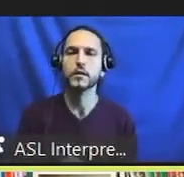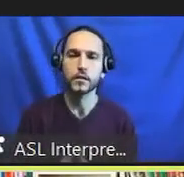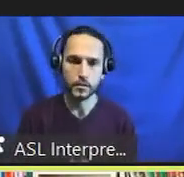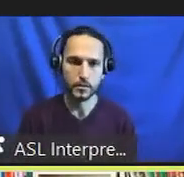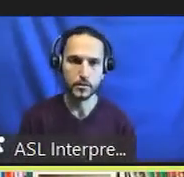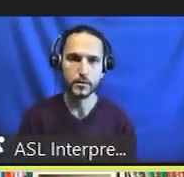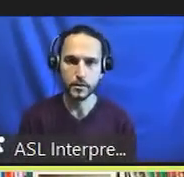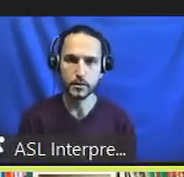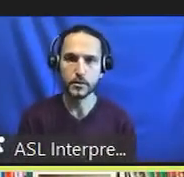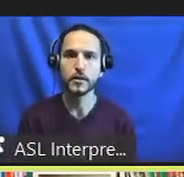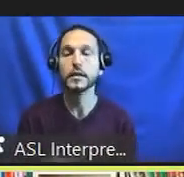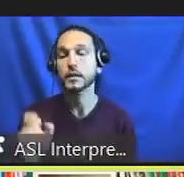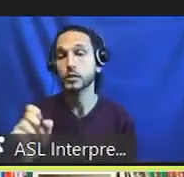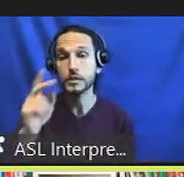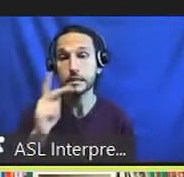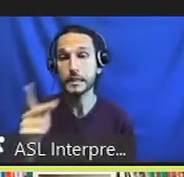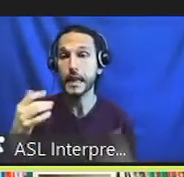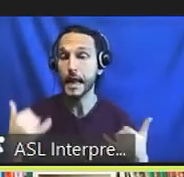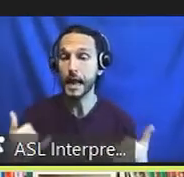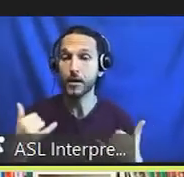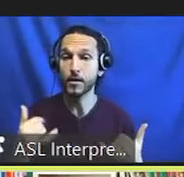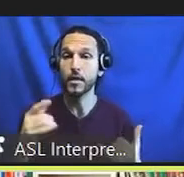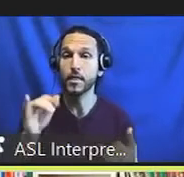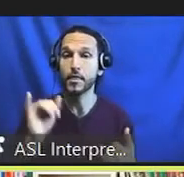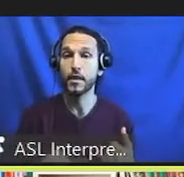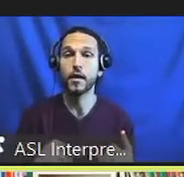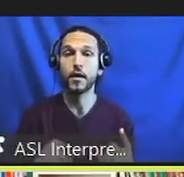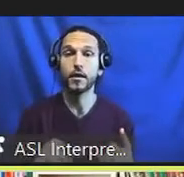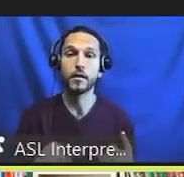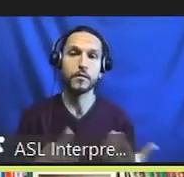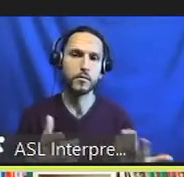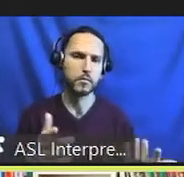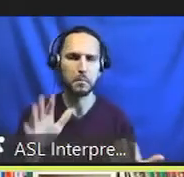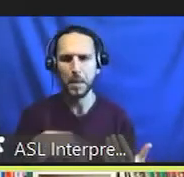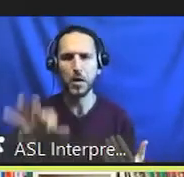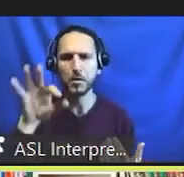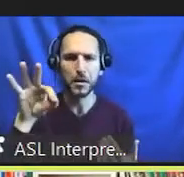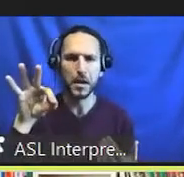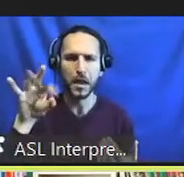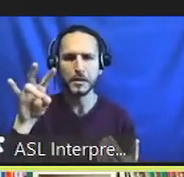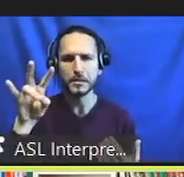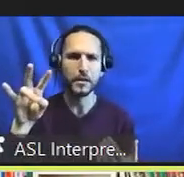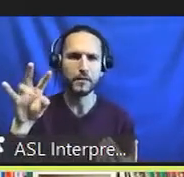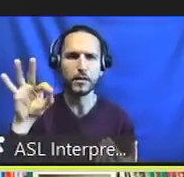And as you're seeing today, the accuracy is 97%, 98%.